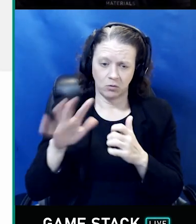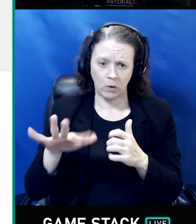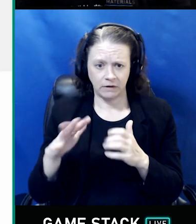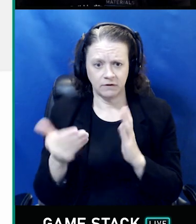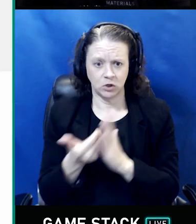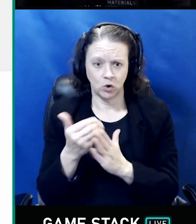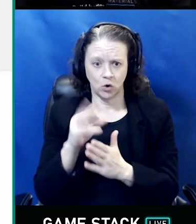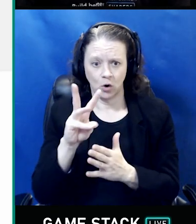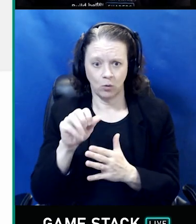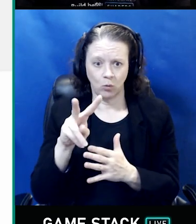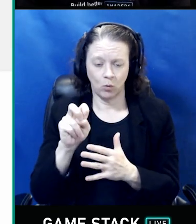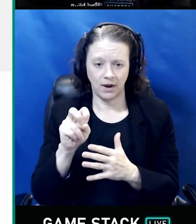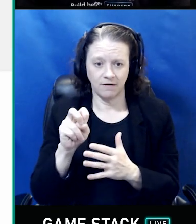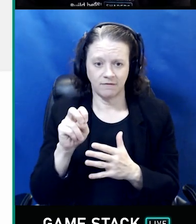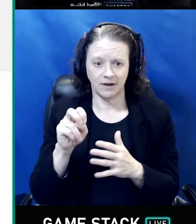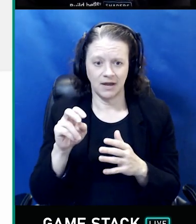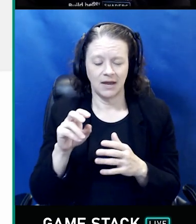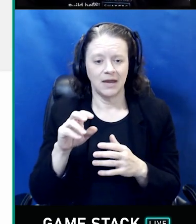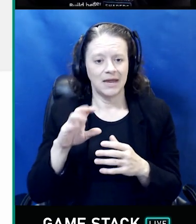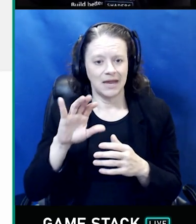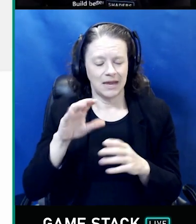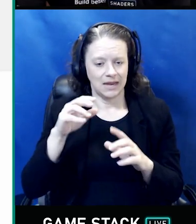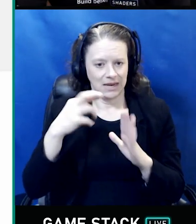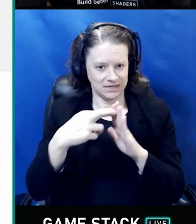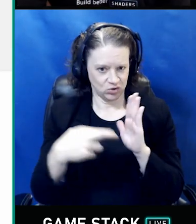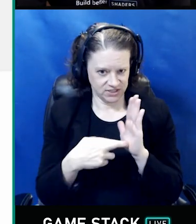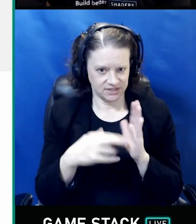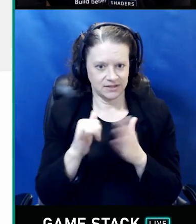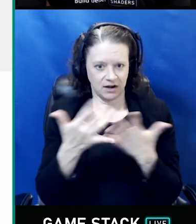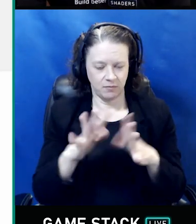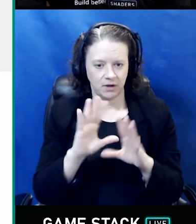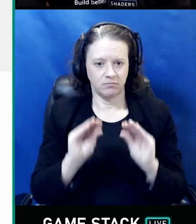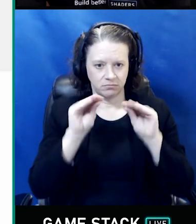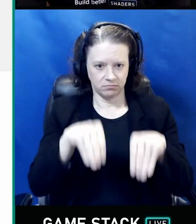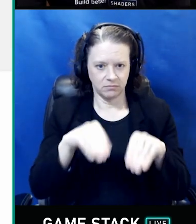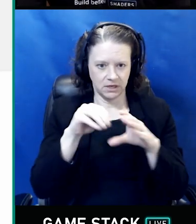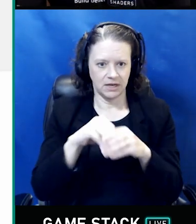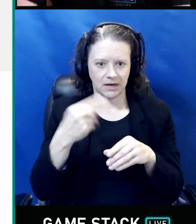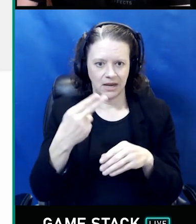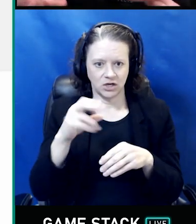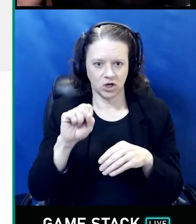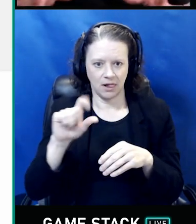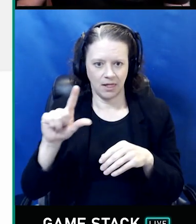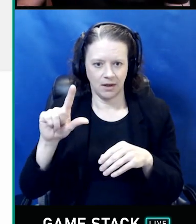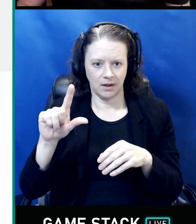which have been introduced in HLSL, some people have found it useful to customize their shader